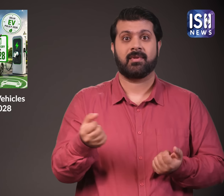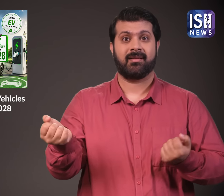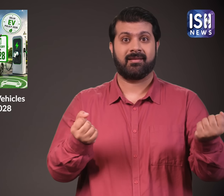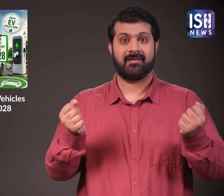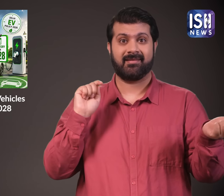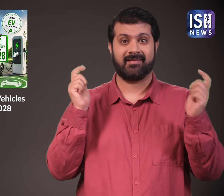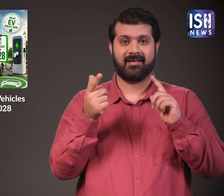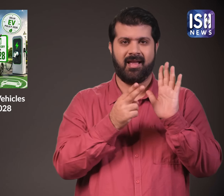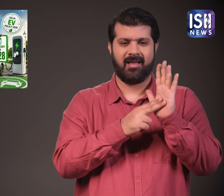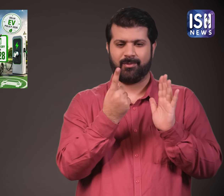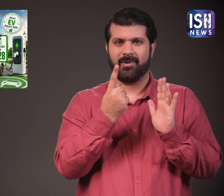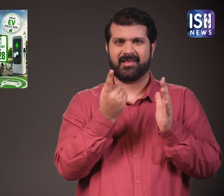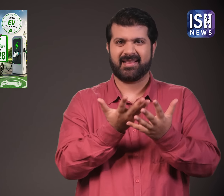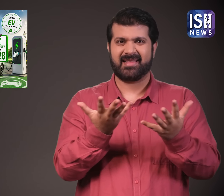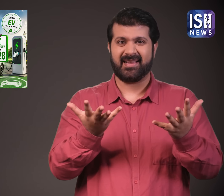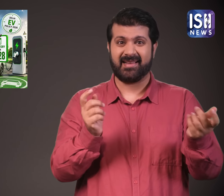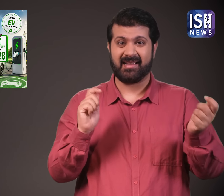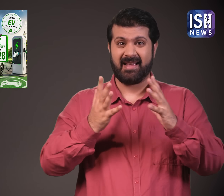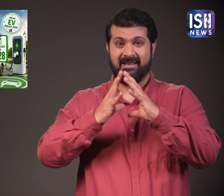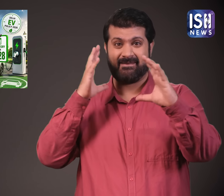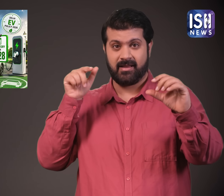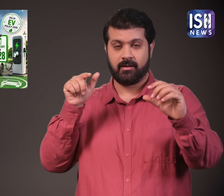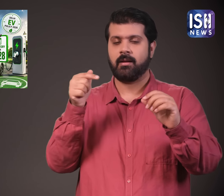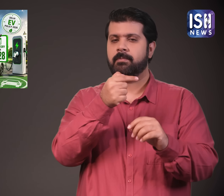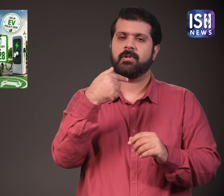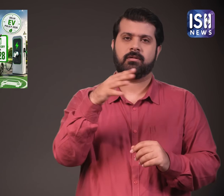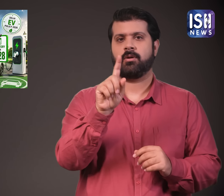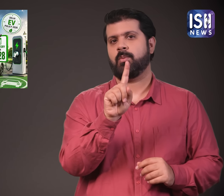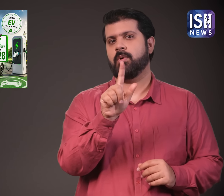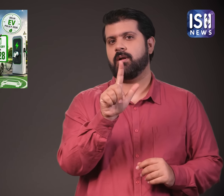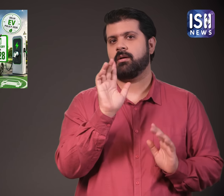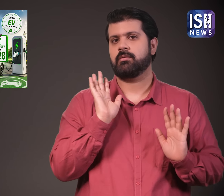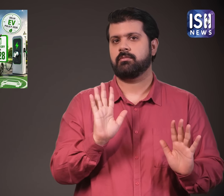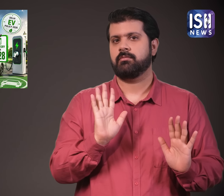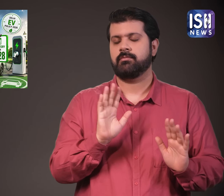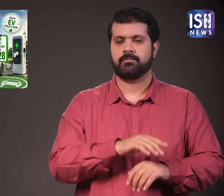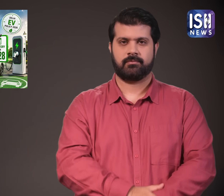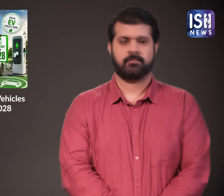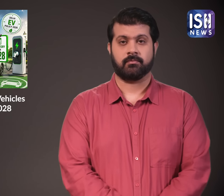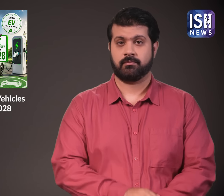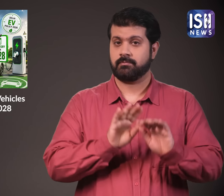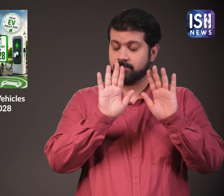For electric N1 goods vehicles (trucks), subsidy is of up to ₹1 lakh.